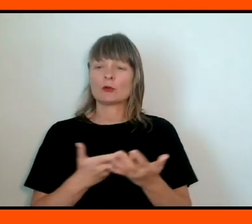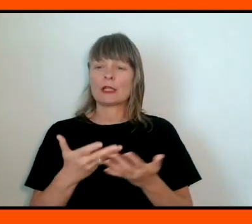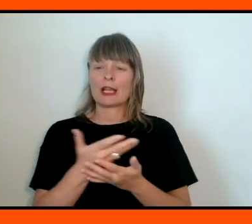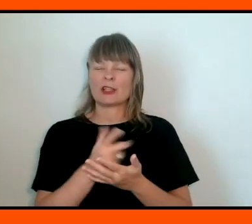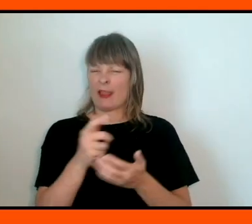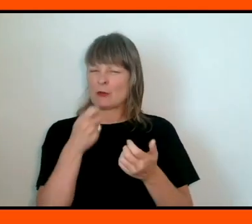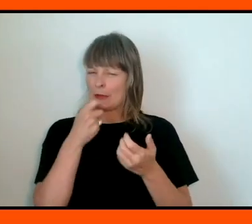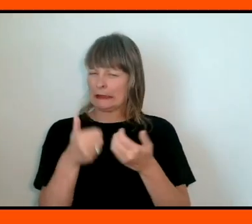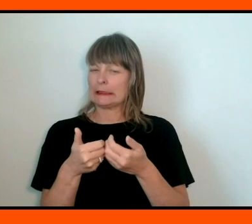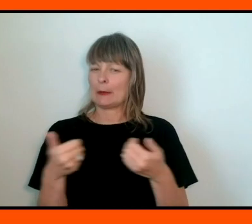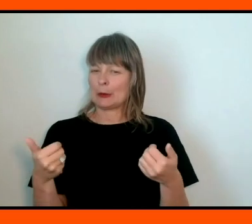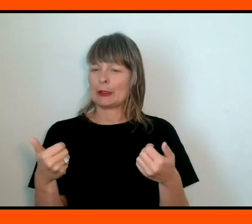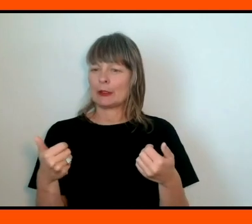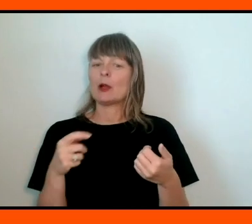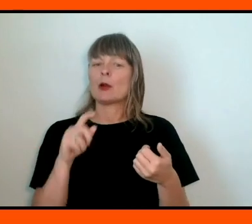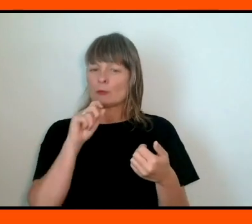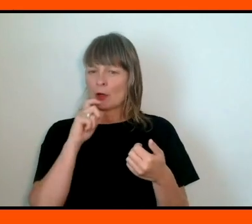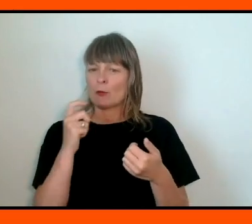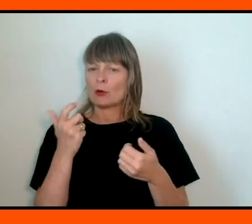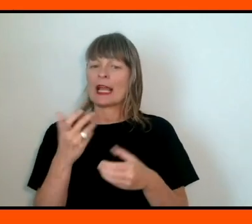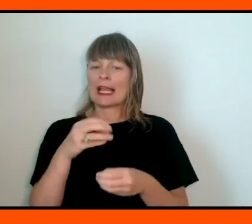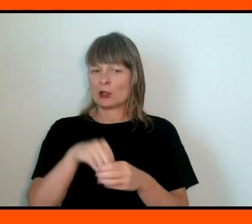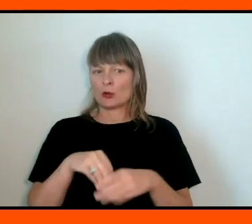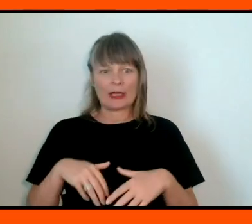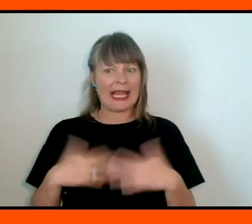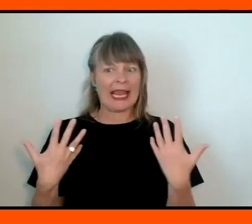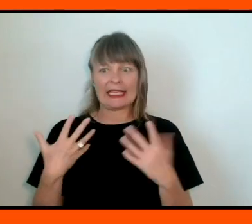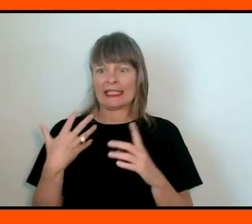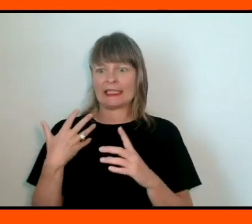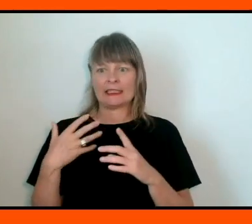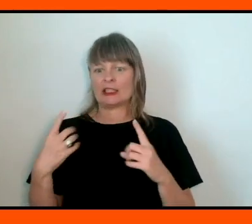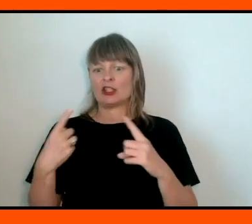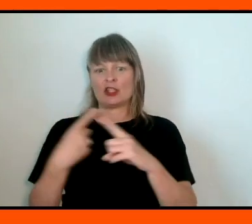we will be including any changes to the religion question